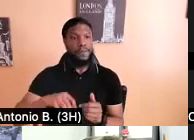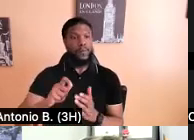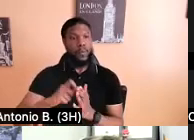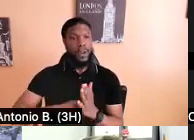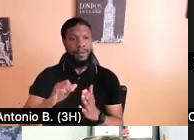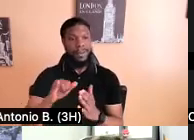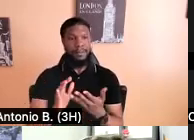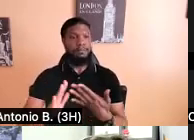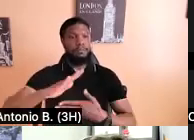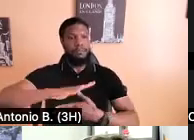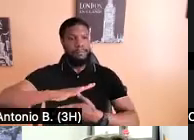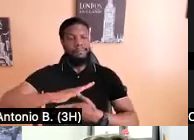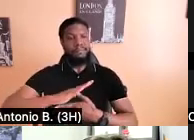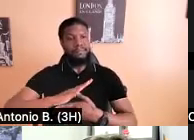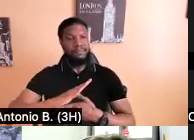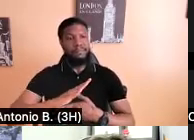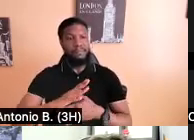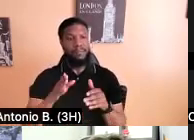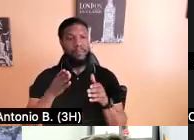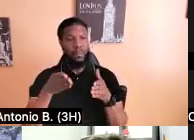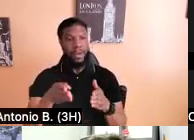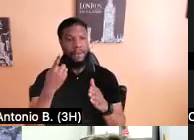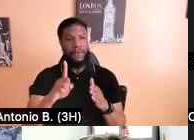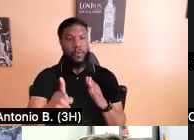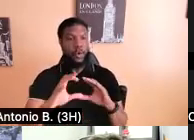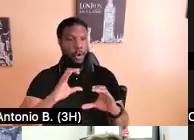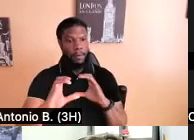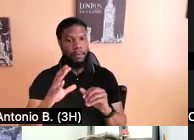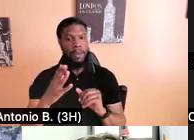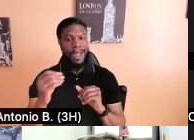and that prescribes a very particular form to what constitutes "good writing."